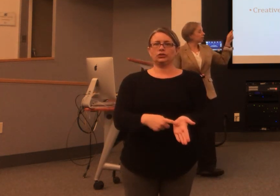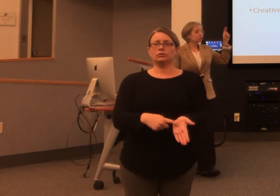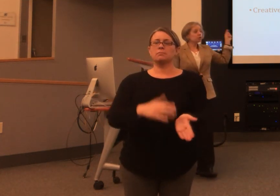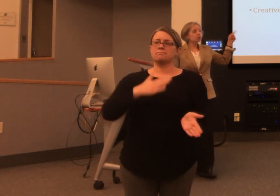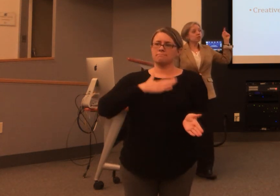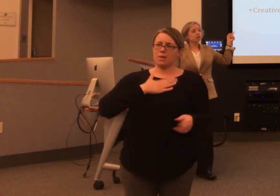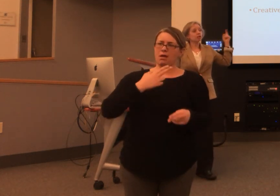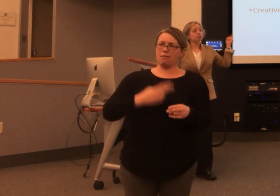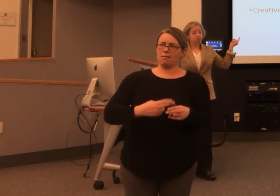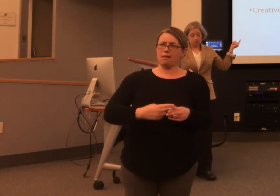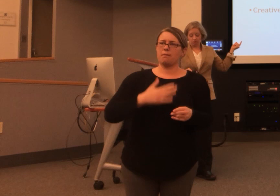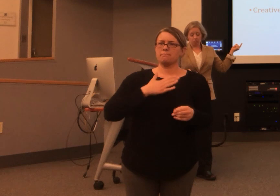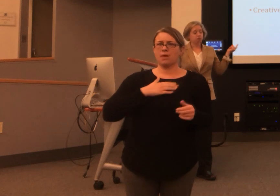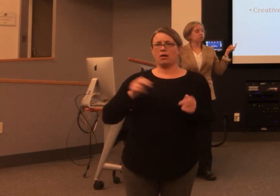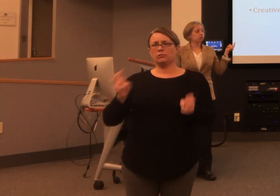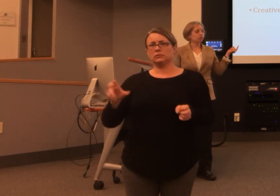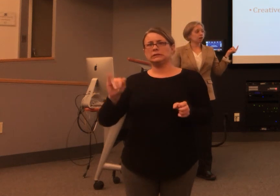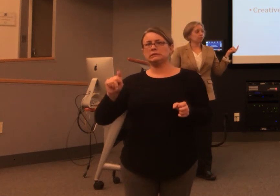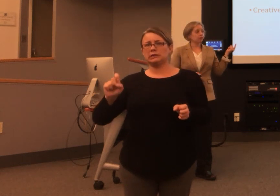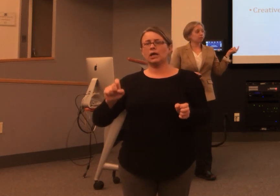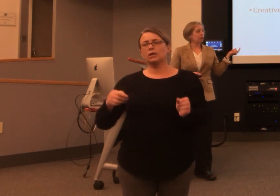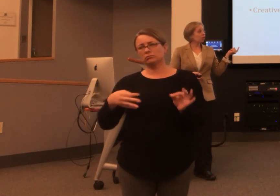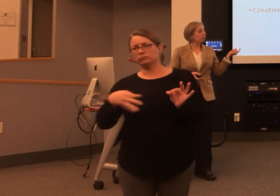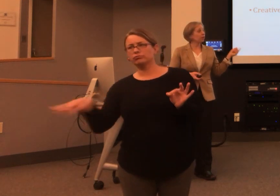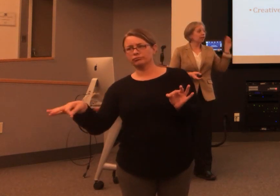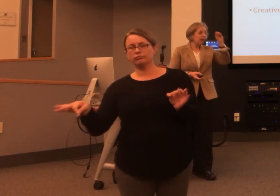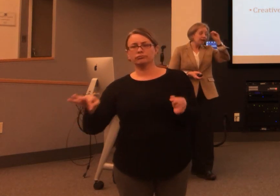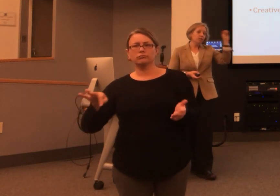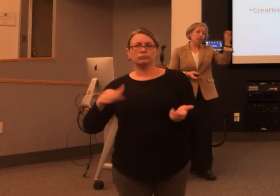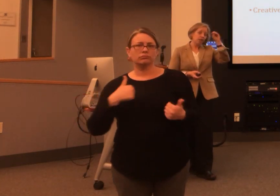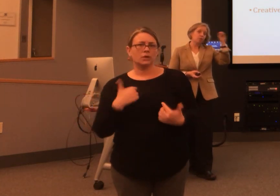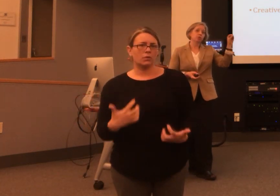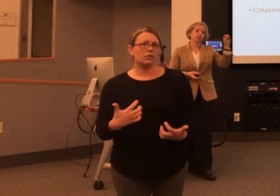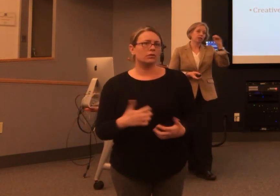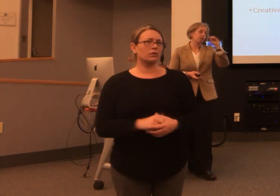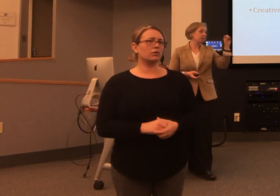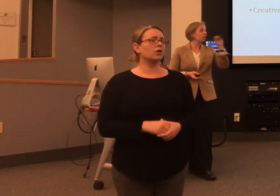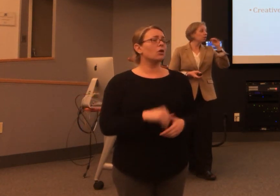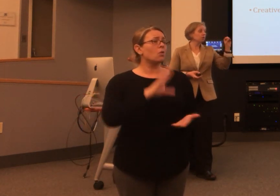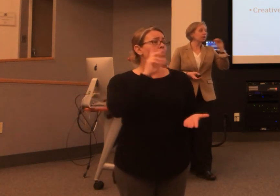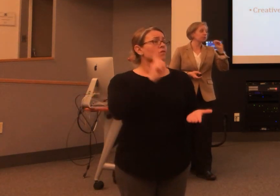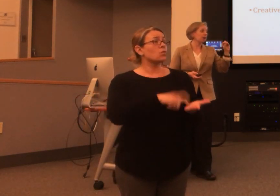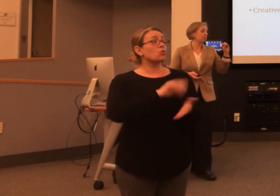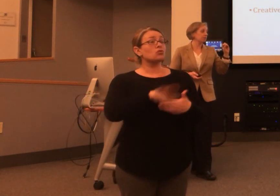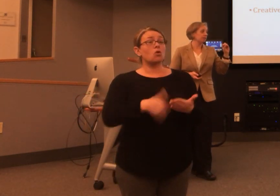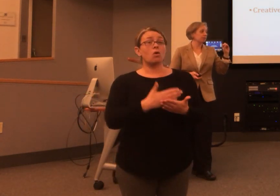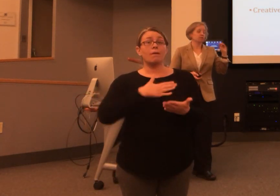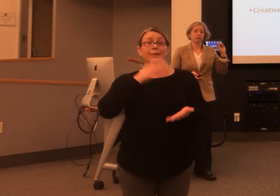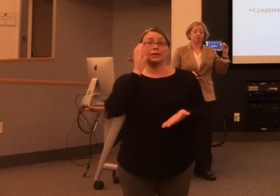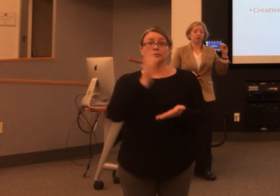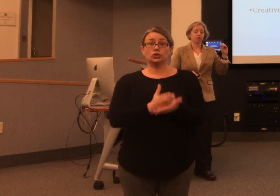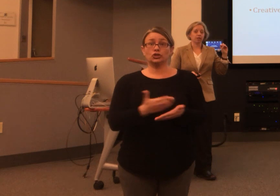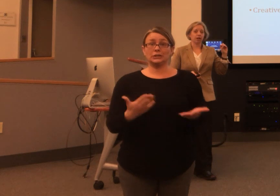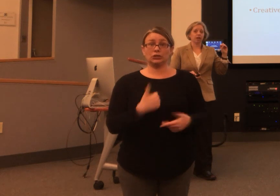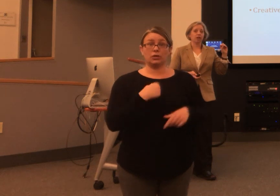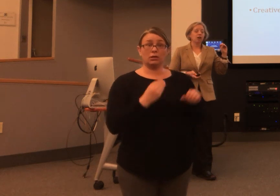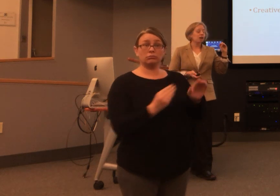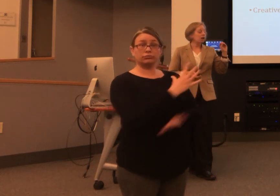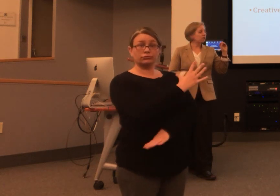And if you'll notice, all the images I was using in the PowerPoint had the little attribution lines. They were all Creative Commons licenses that I found online.